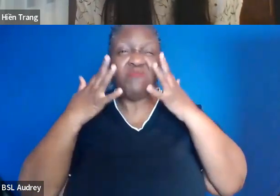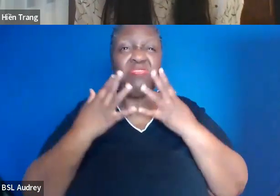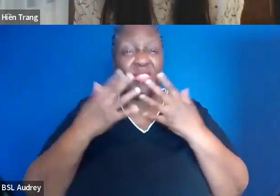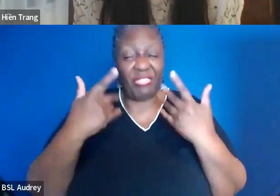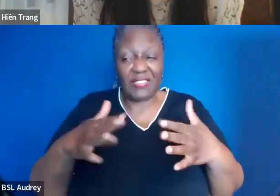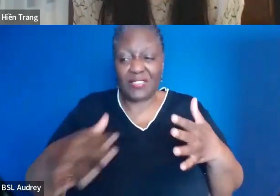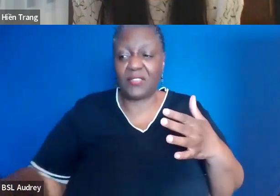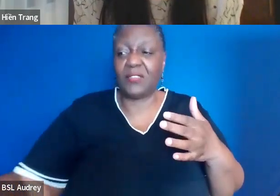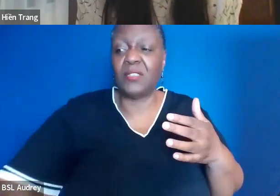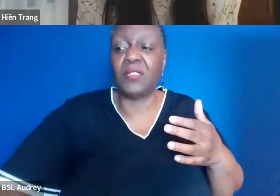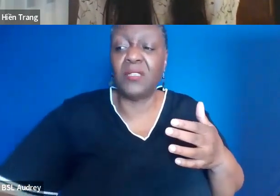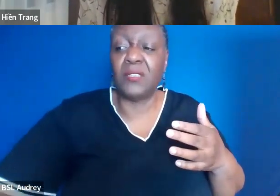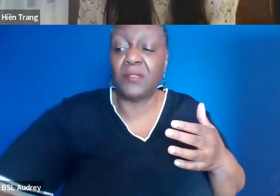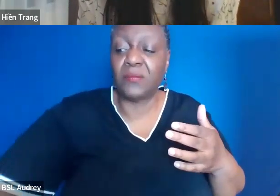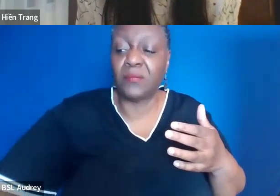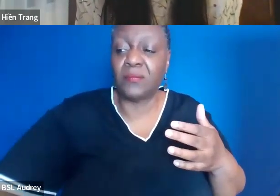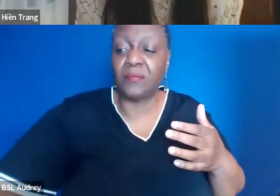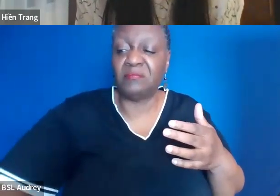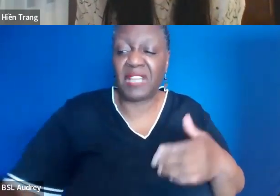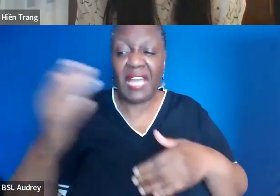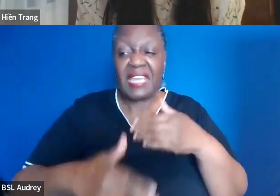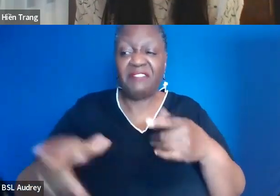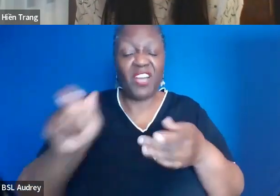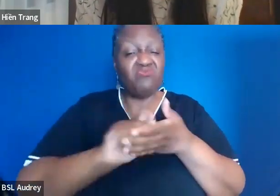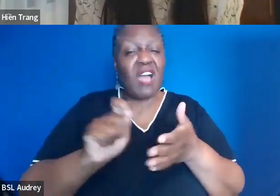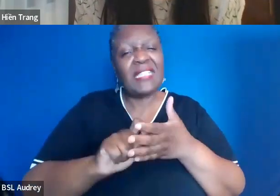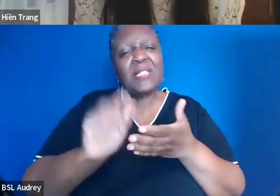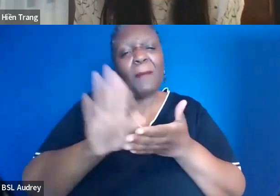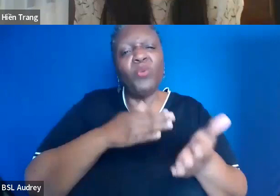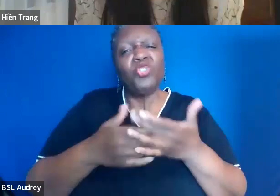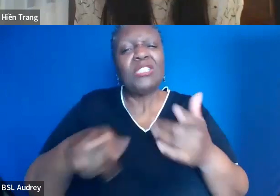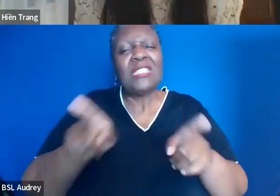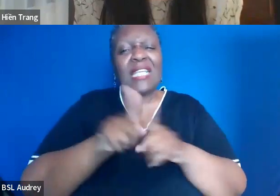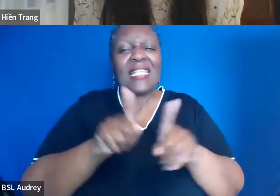I never write poetry. Poetry, to me, is like the invisible words